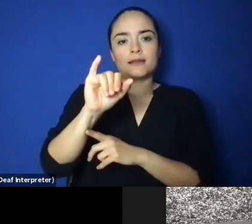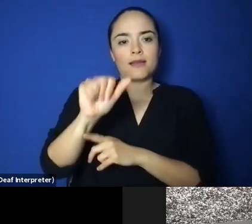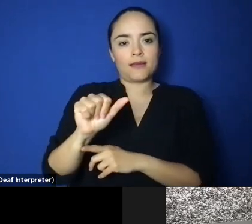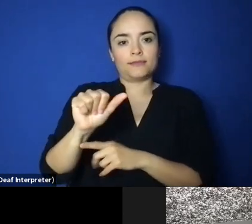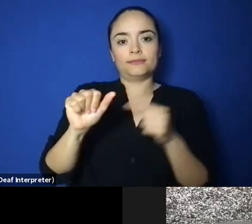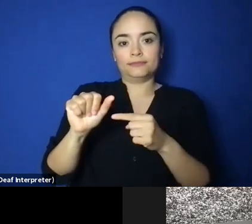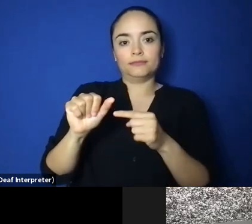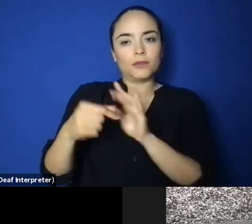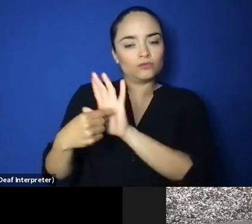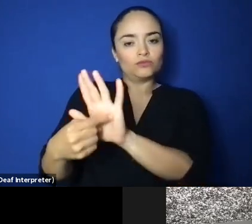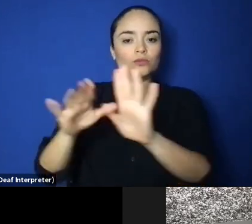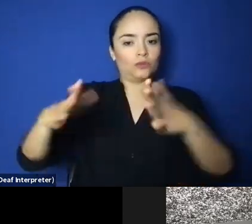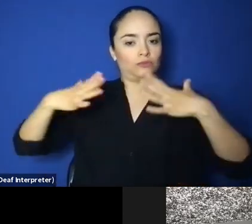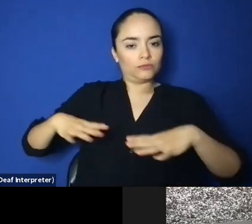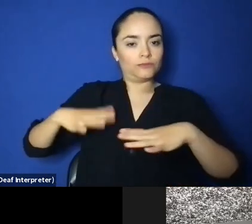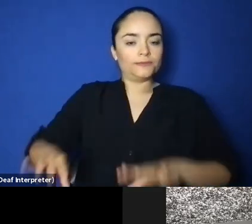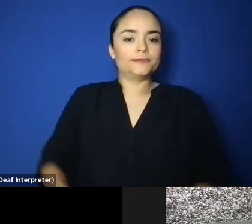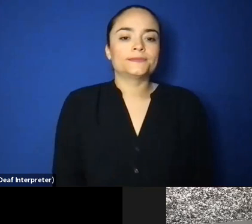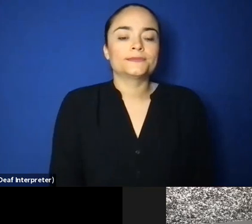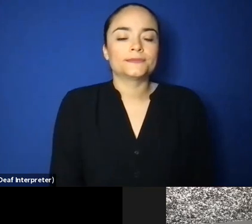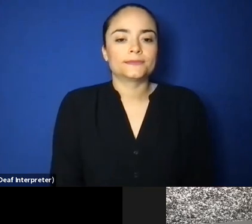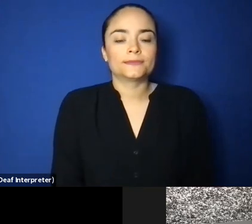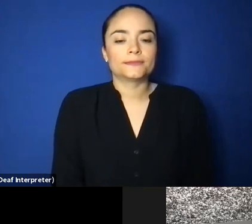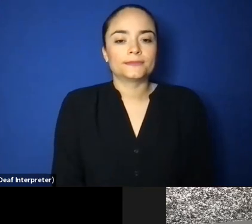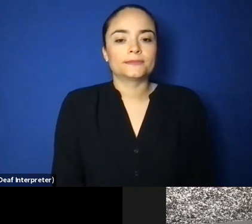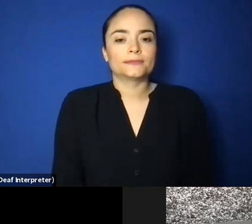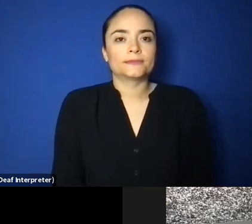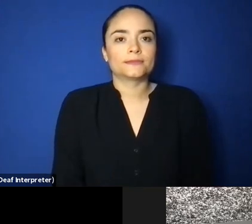know today, you and I have agreed we're going to talk a little, dance a little, talk a little, dance